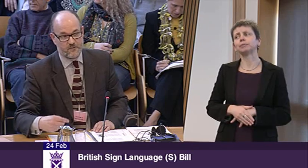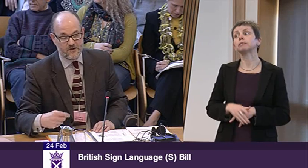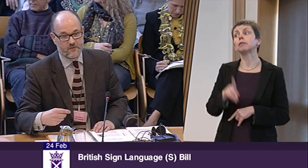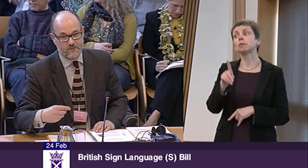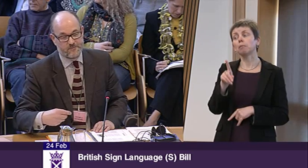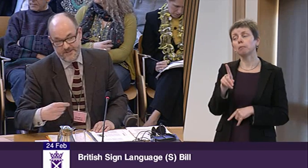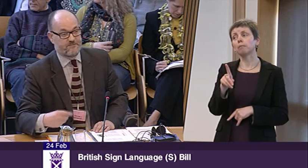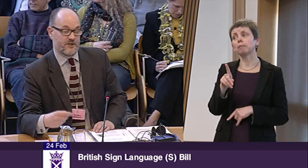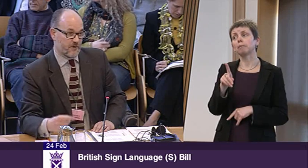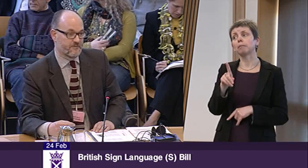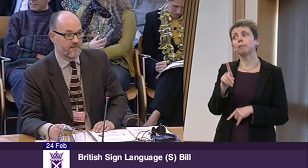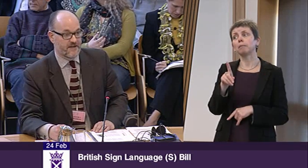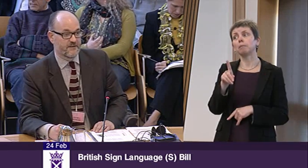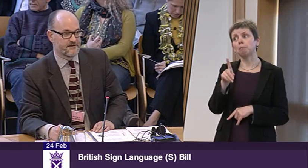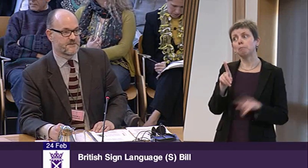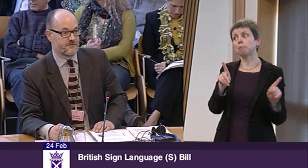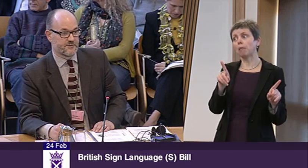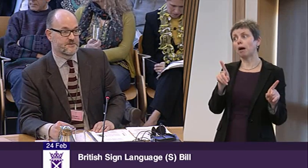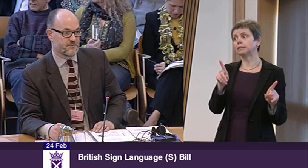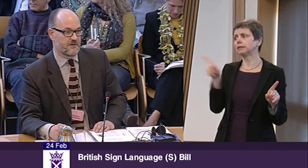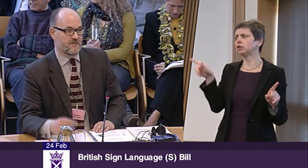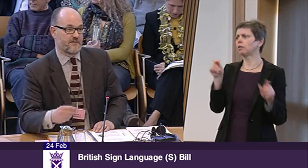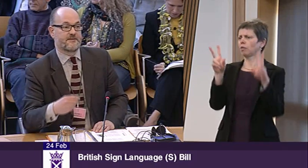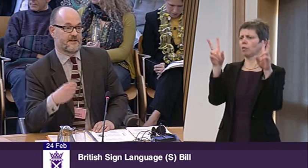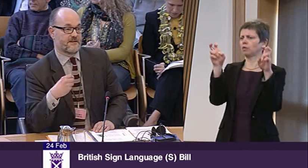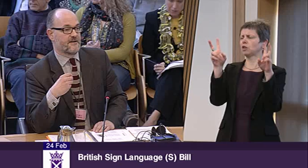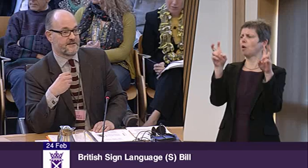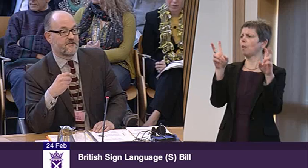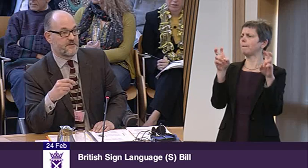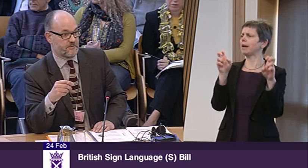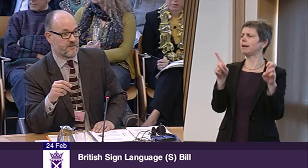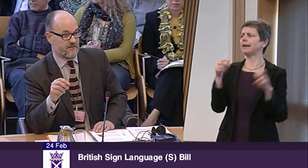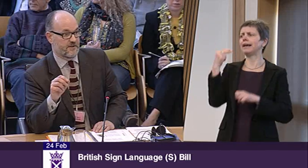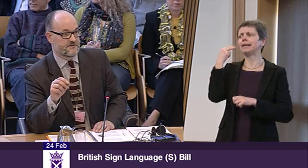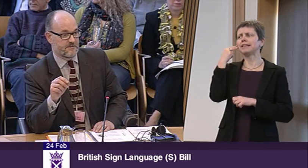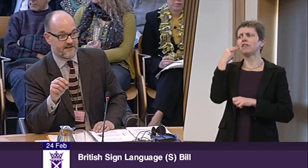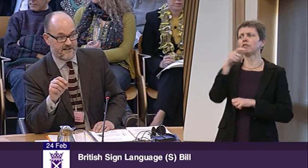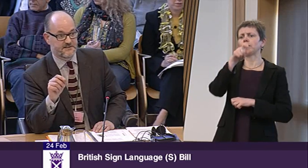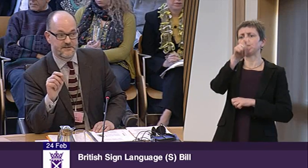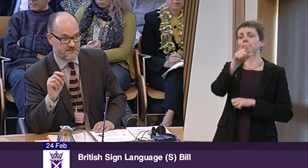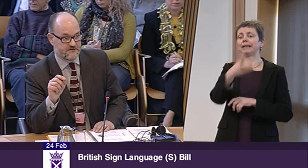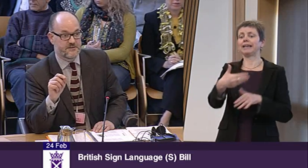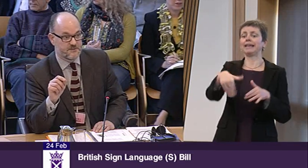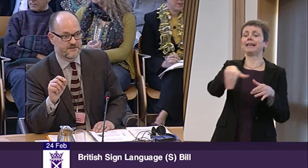I pick up on your use of the term “service users” for deaf people who are part of the